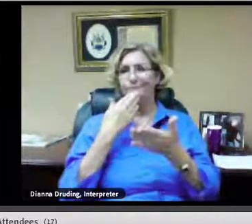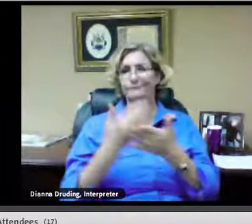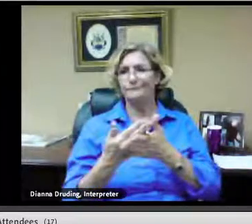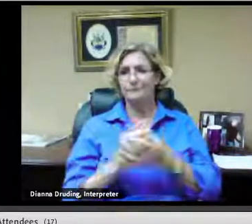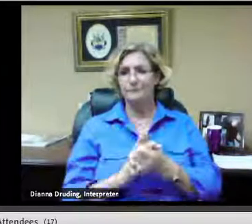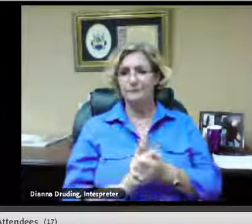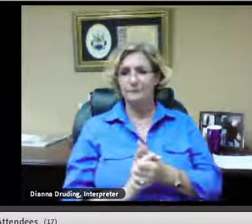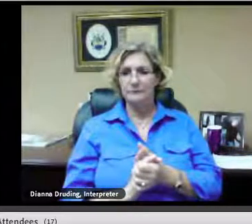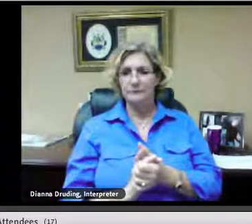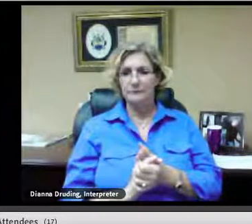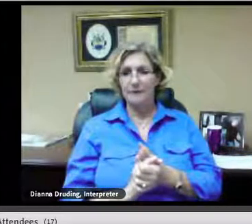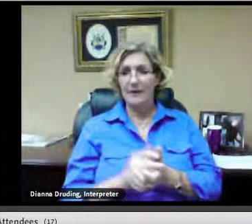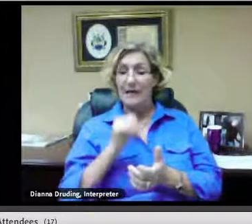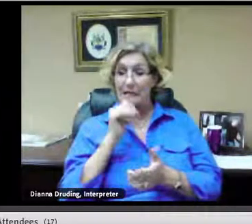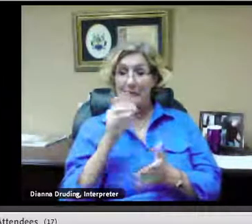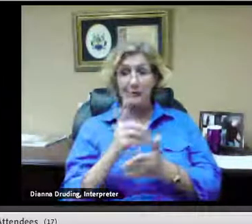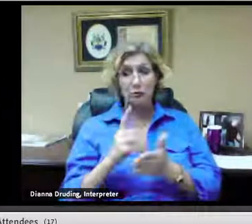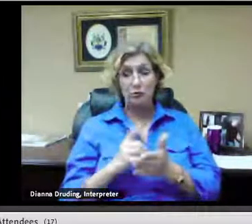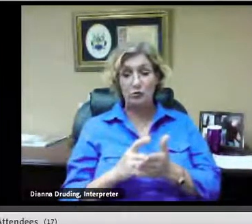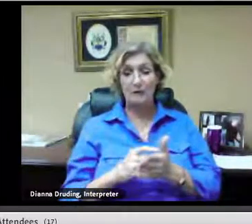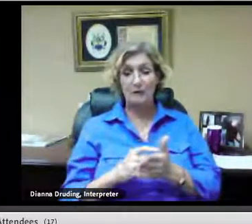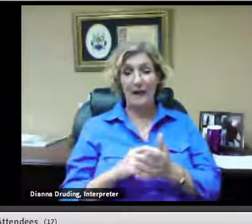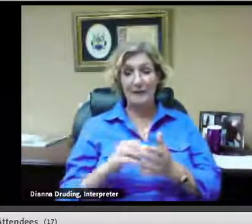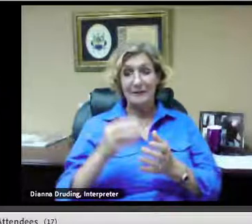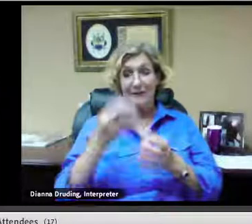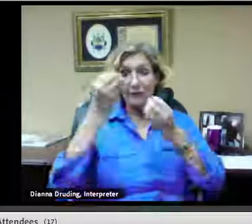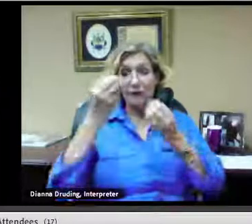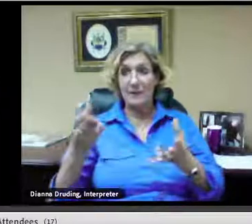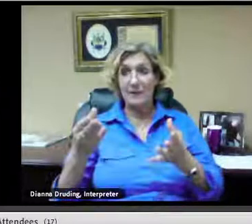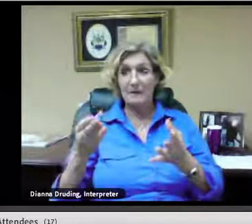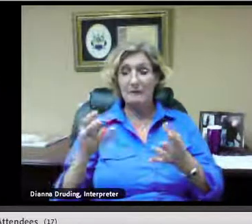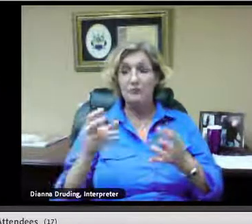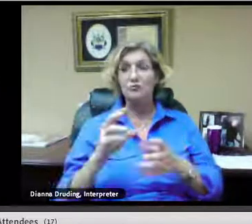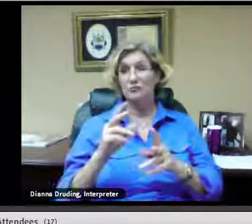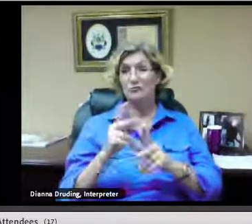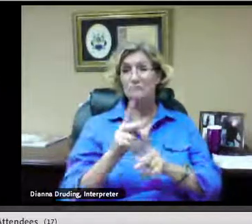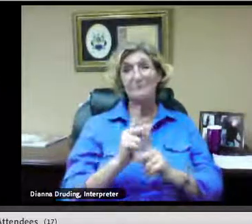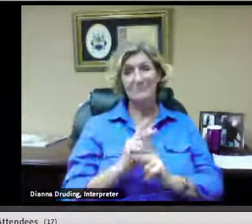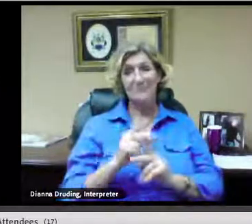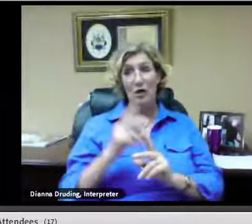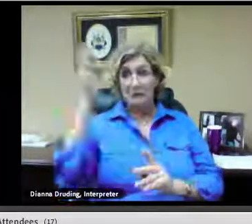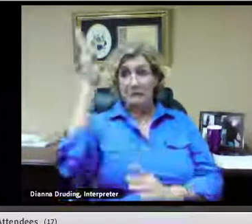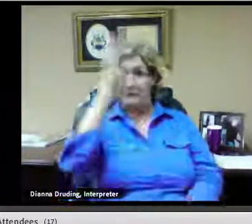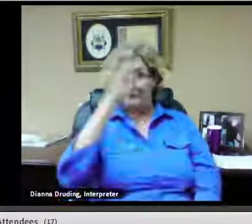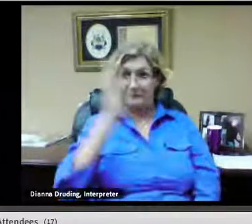I never even thought about that, you know, the way the light is. Is there a way that, you know, you can provide to help users